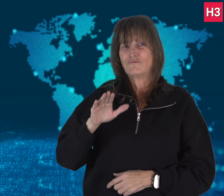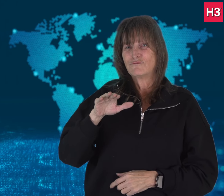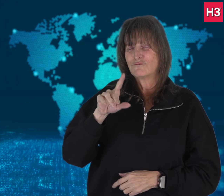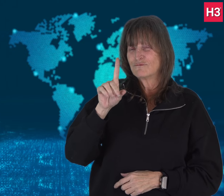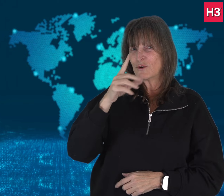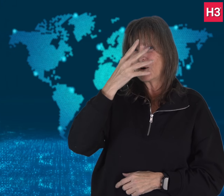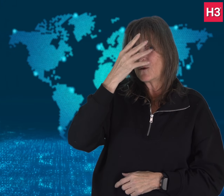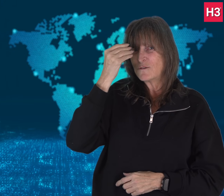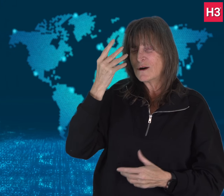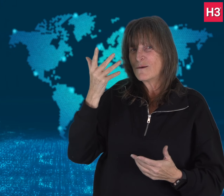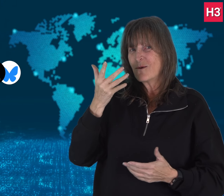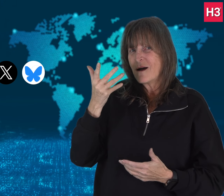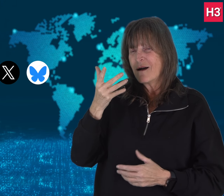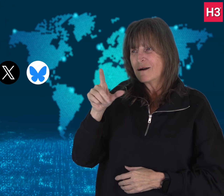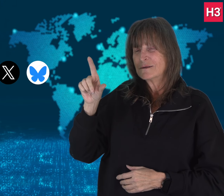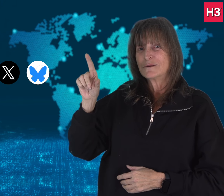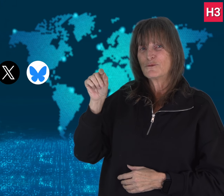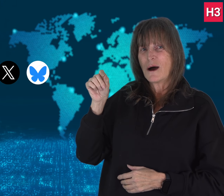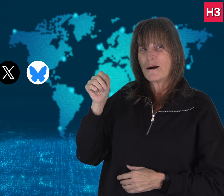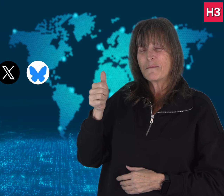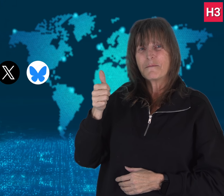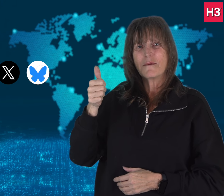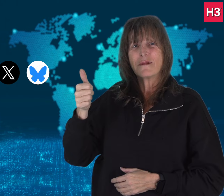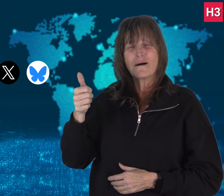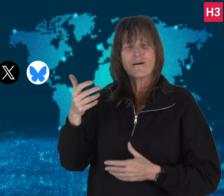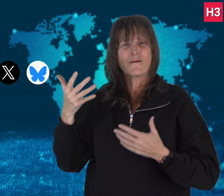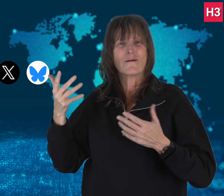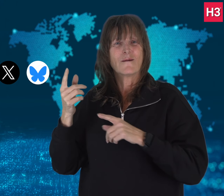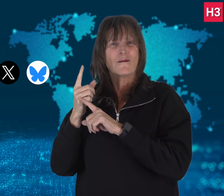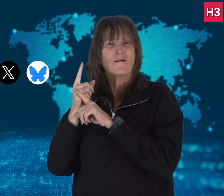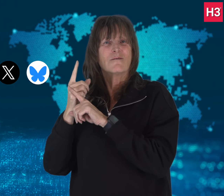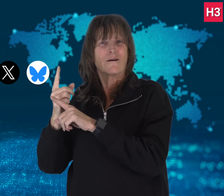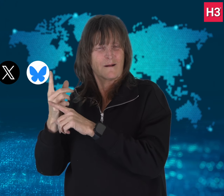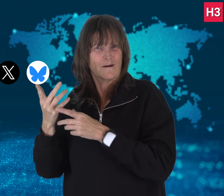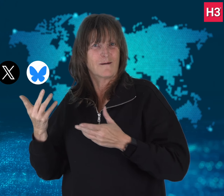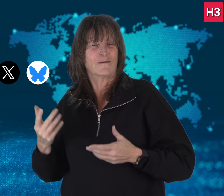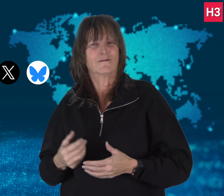Don’t forget to subscribe, like, and follow us!